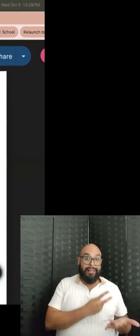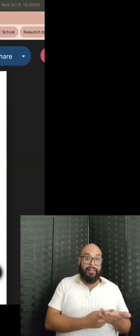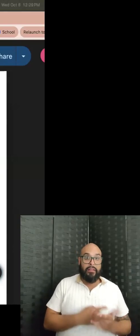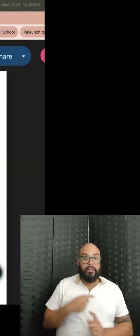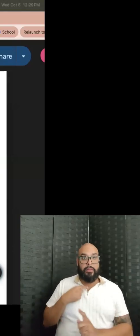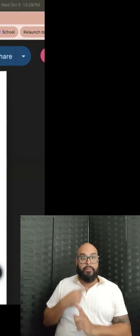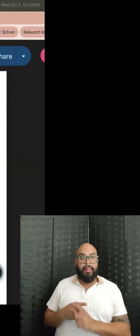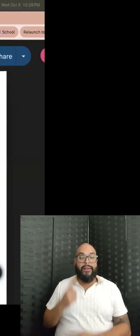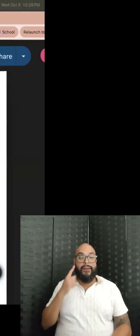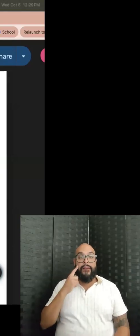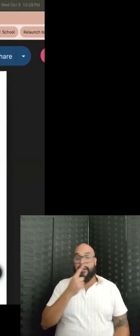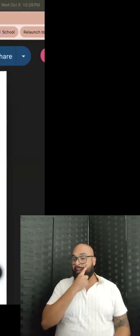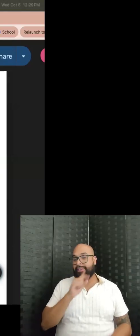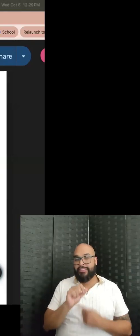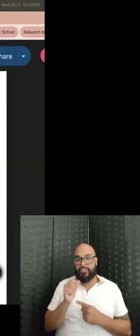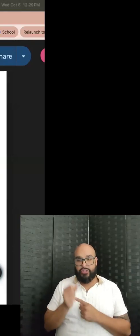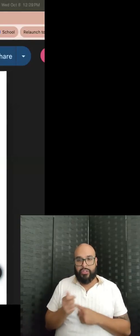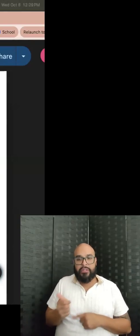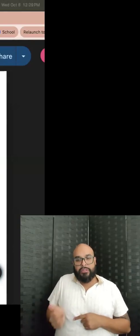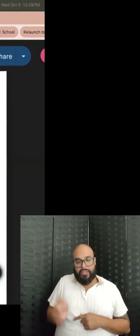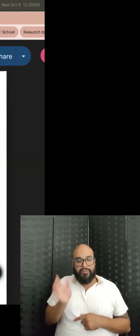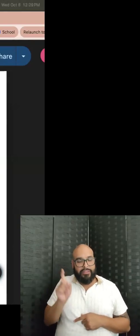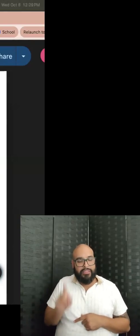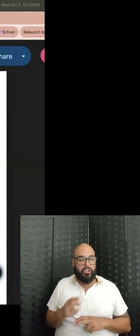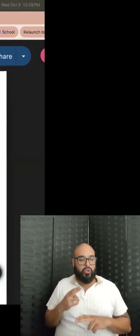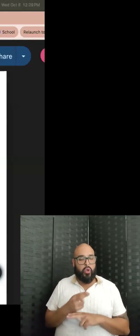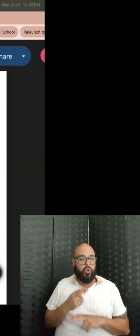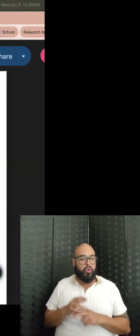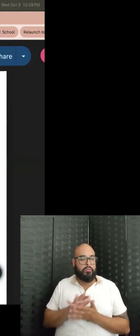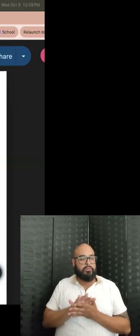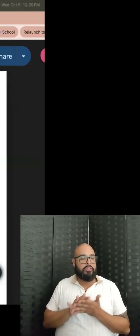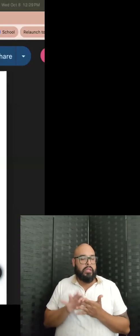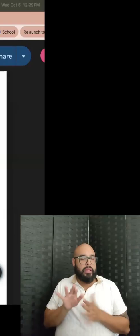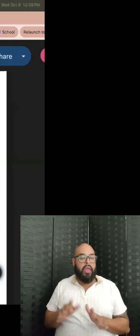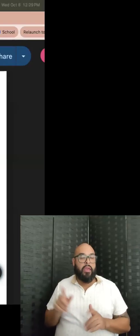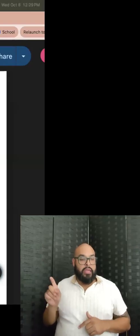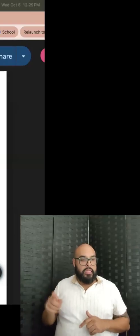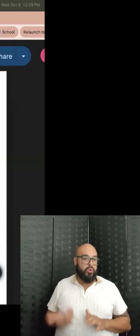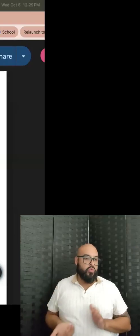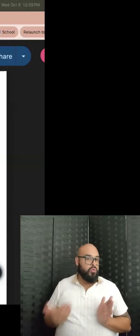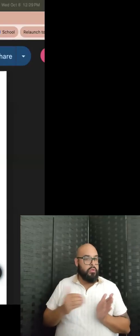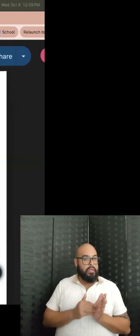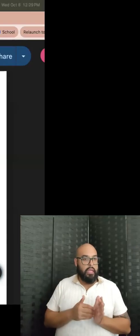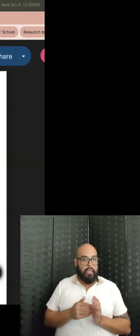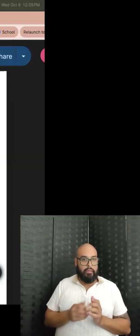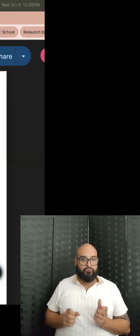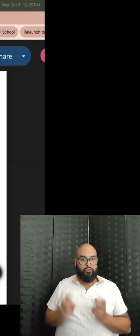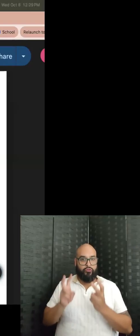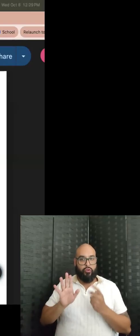We need to preload those books on her device so she has access to the material.